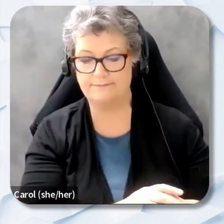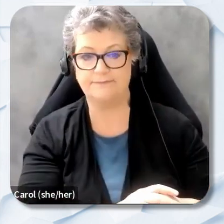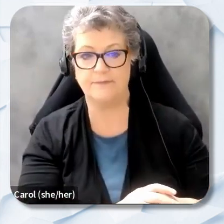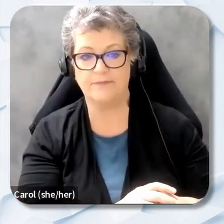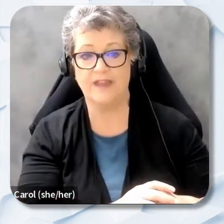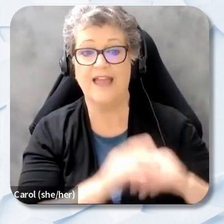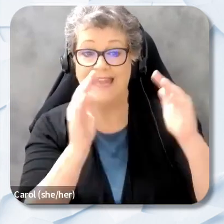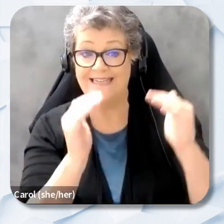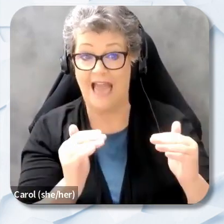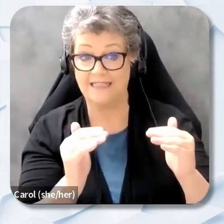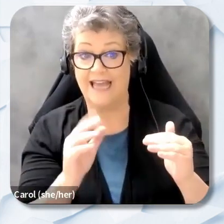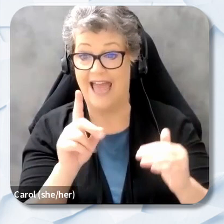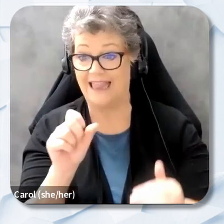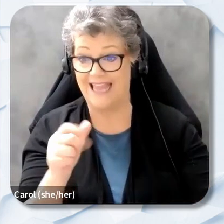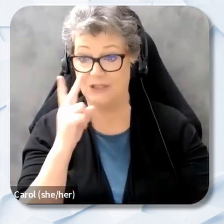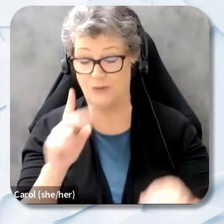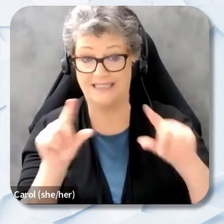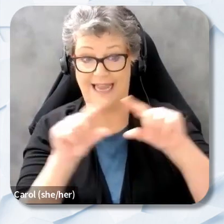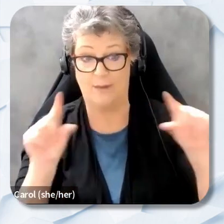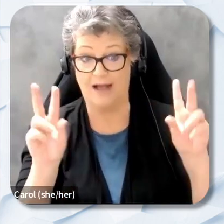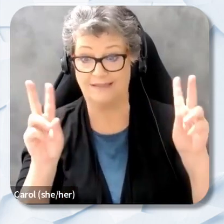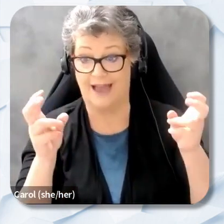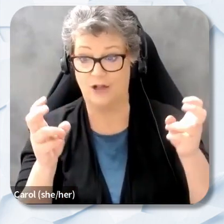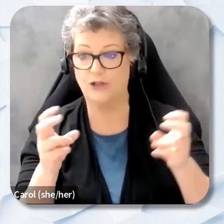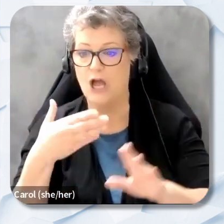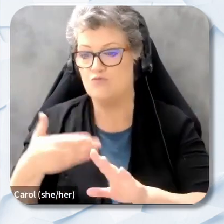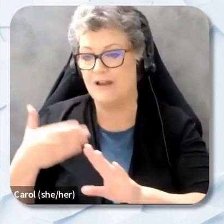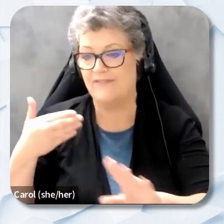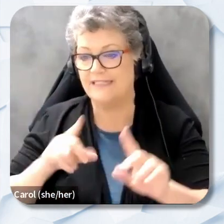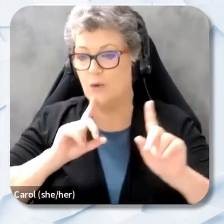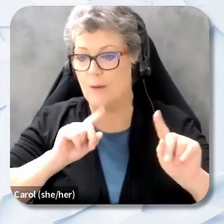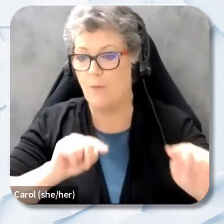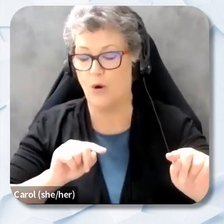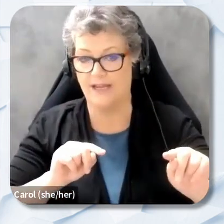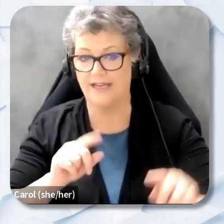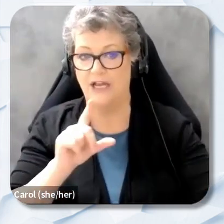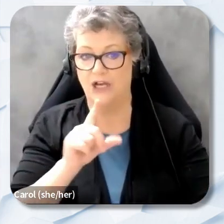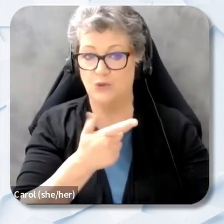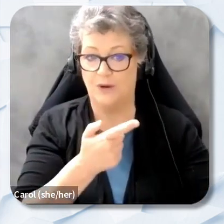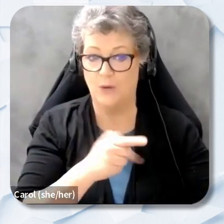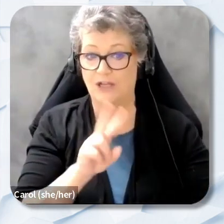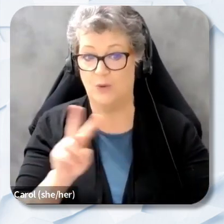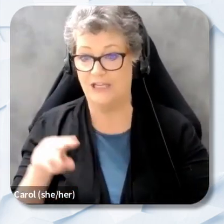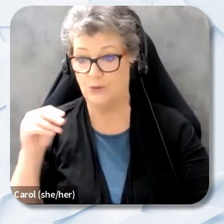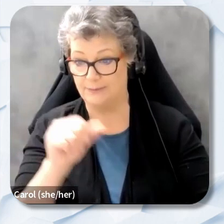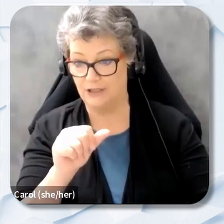Next, LEAs will see a box titled Previously Reported 21-22 Expenditures.